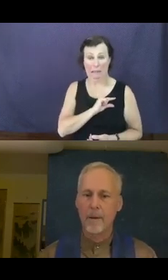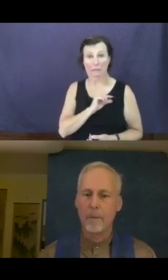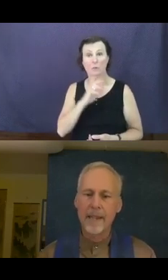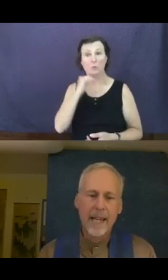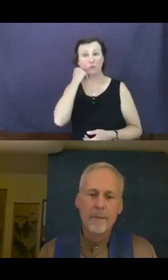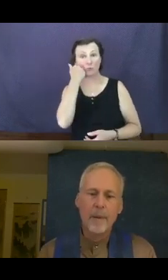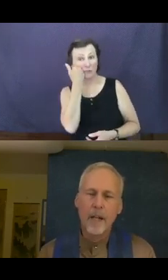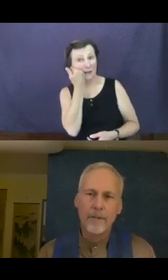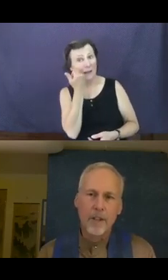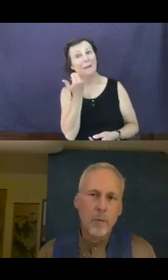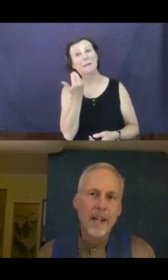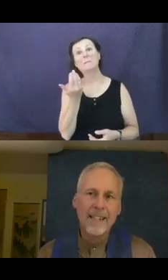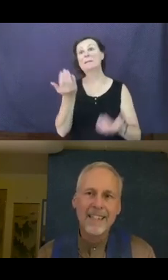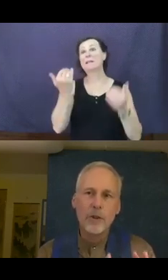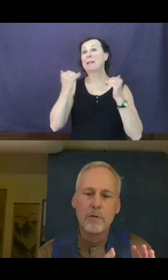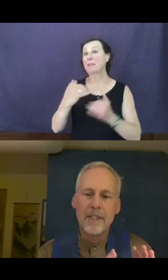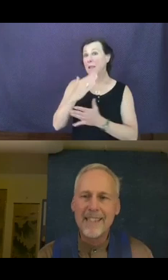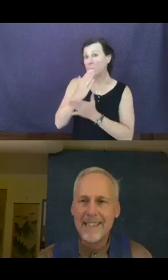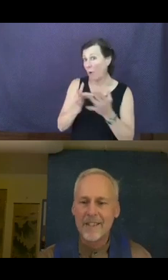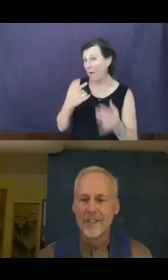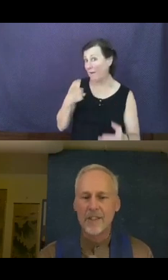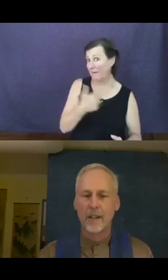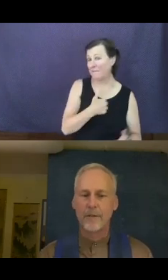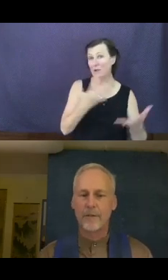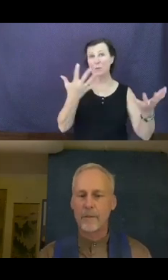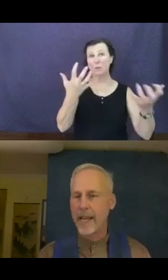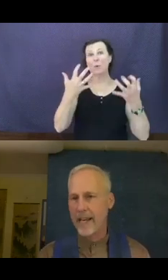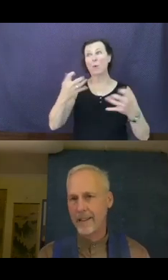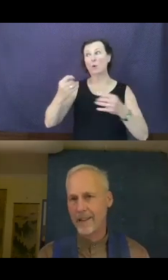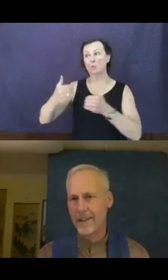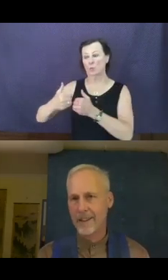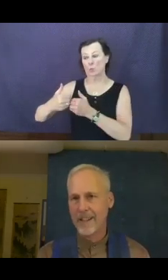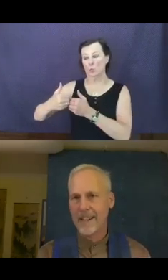but then part of us, wanting to distance itself from that,